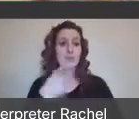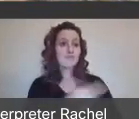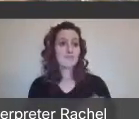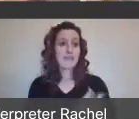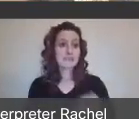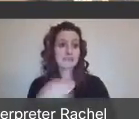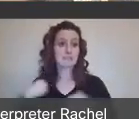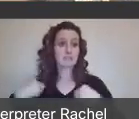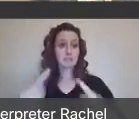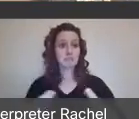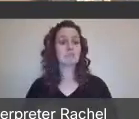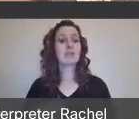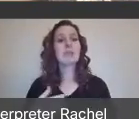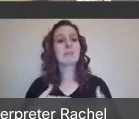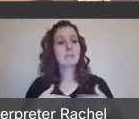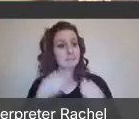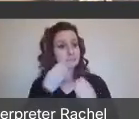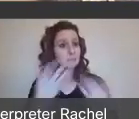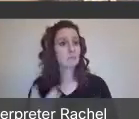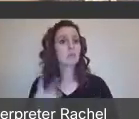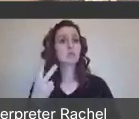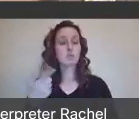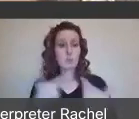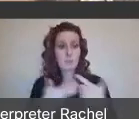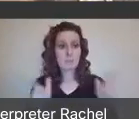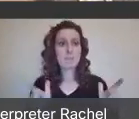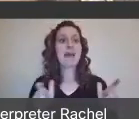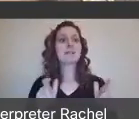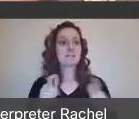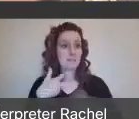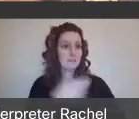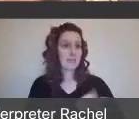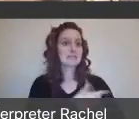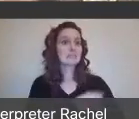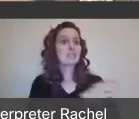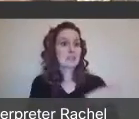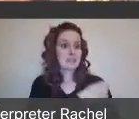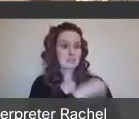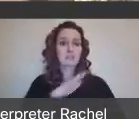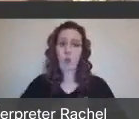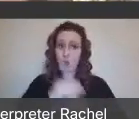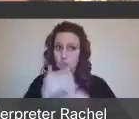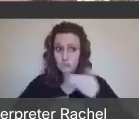that our two mass vaccination clinics remain on track and have been fully operational this week